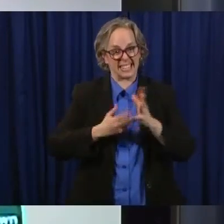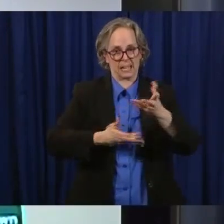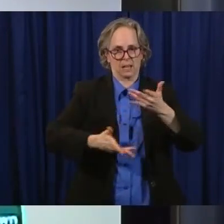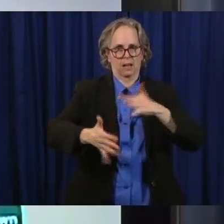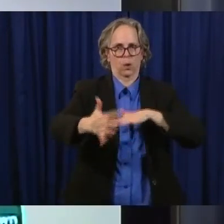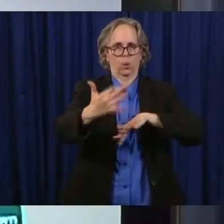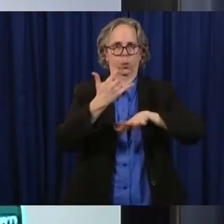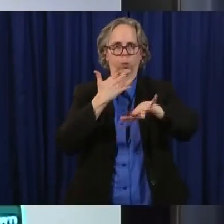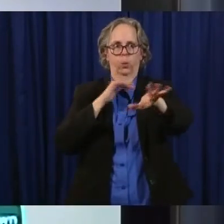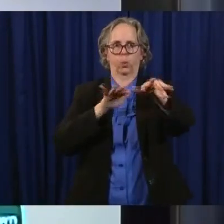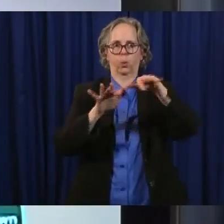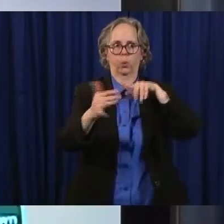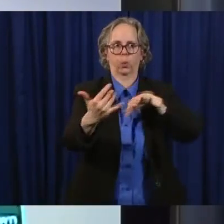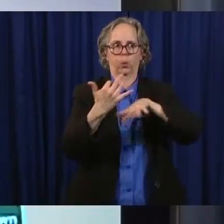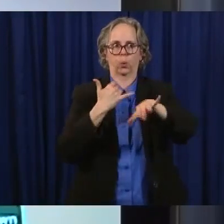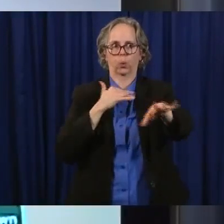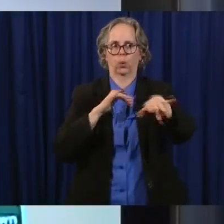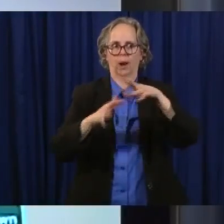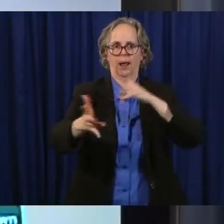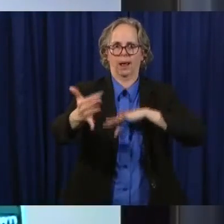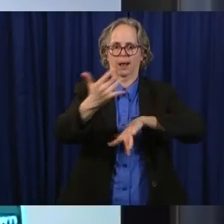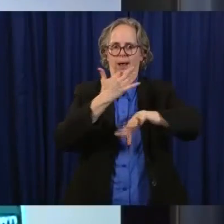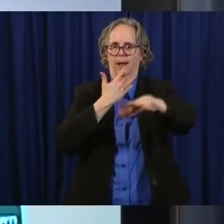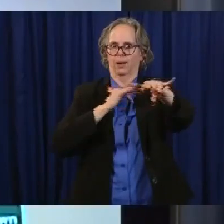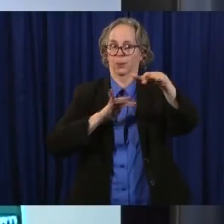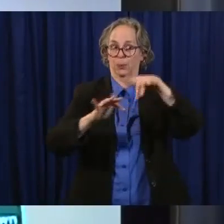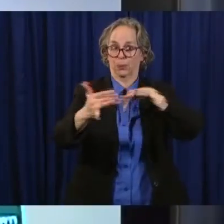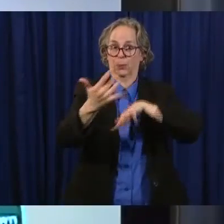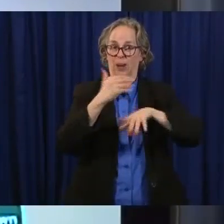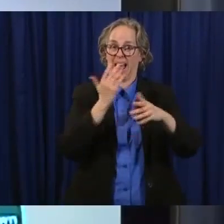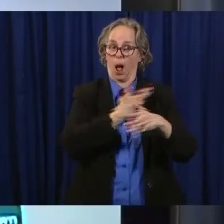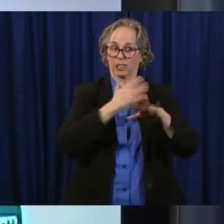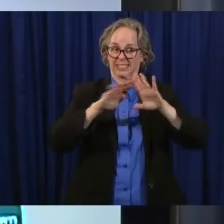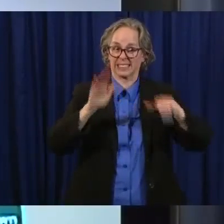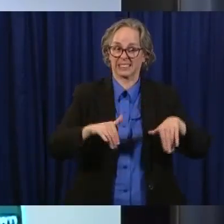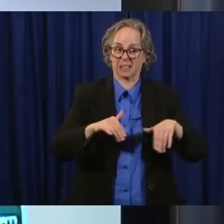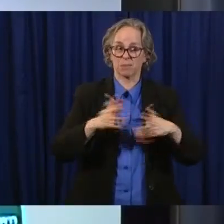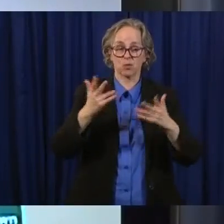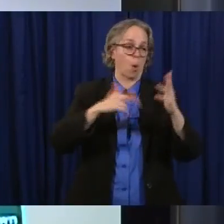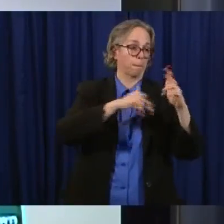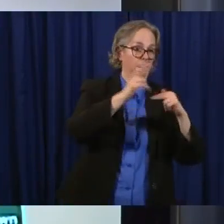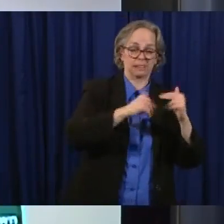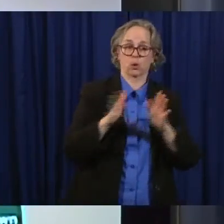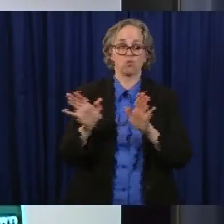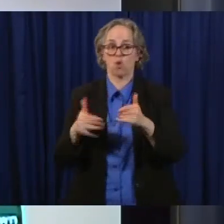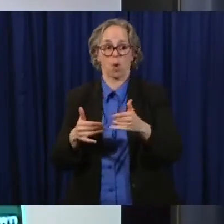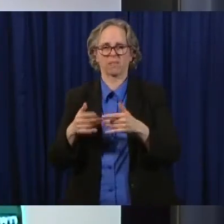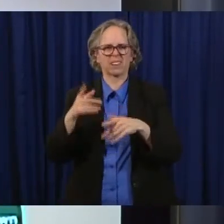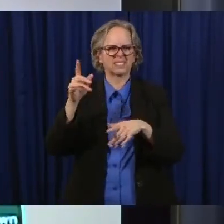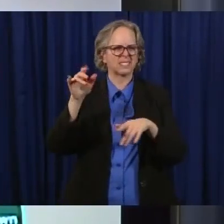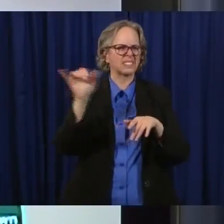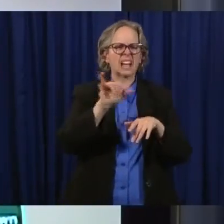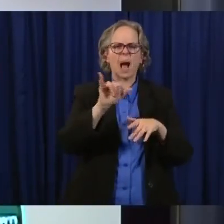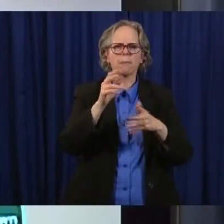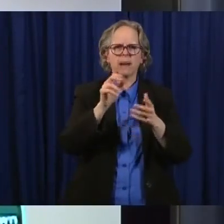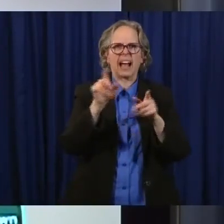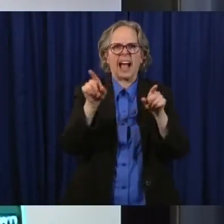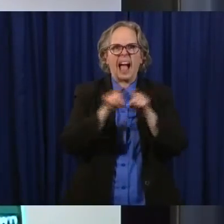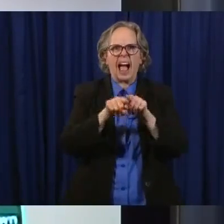HEATING SYSTEMS WILL ADD HEAT TO THE AIR AND RUN IT BACK TO YOU. AND COOLING SYSTEMS WILL REMOVE ENERGY, REMOVE HEAT FROM THE AIR AND RUN IT BACK TO YOU. THAT IS HOW ANY OF THEM WORK.